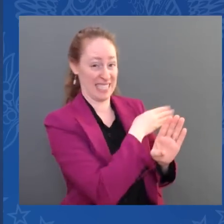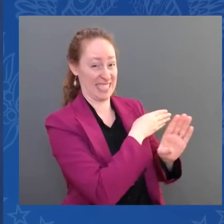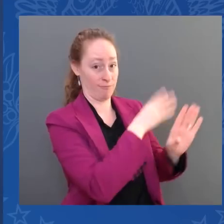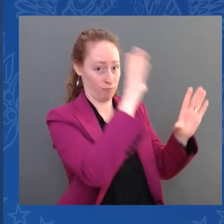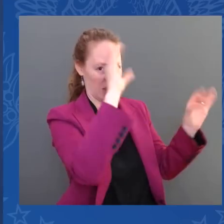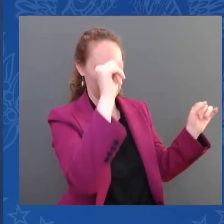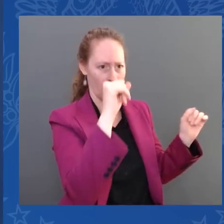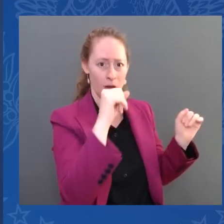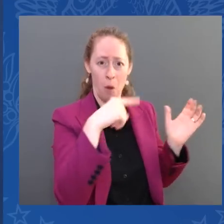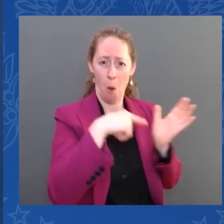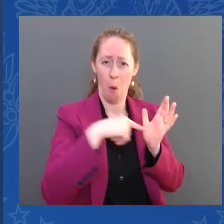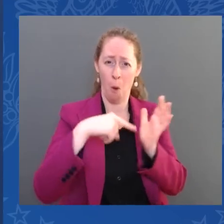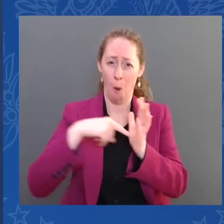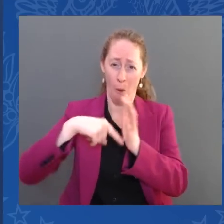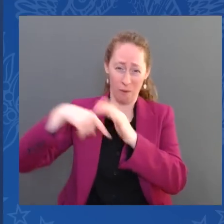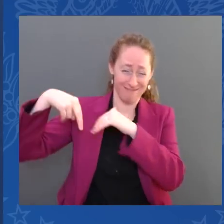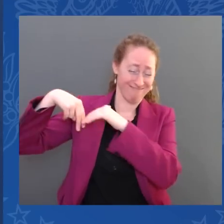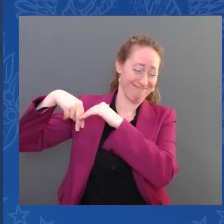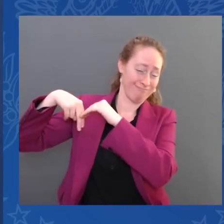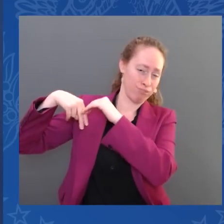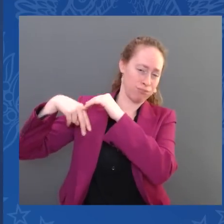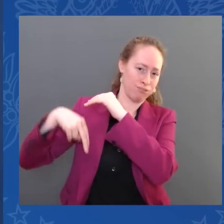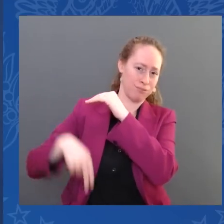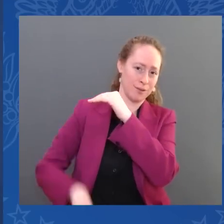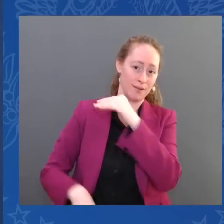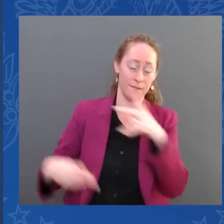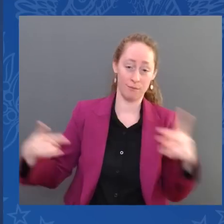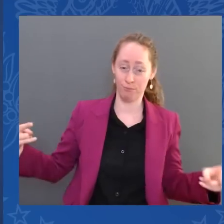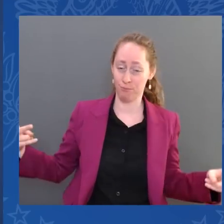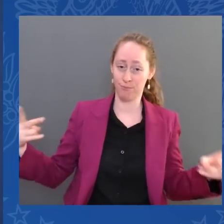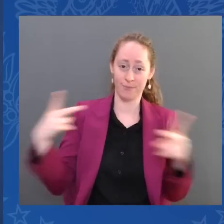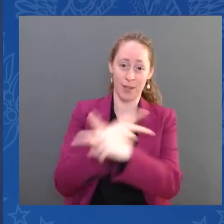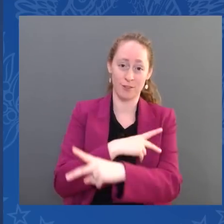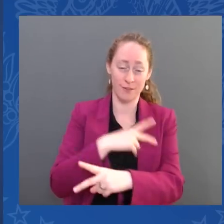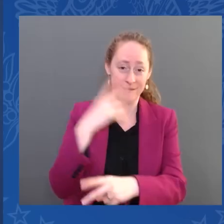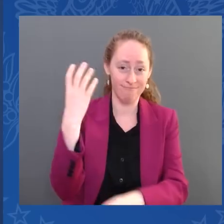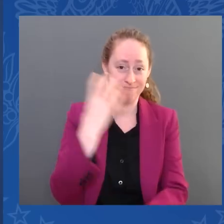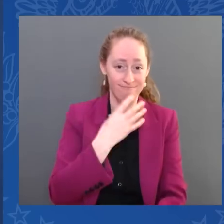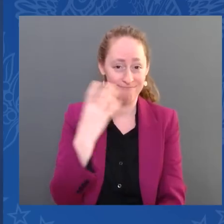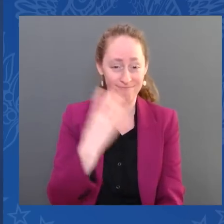this year by $1.7 trillion. You hear me now?